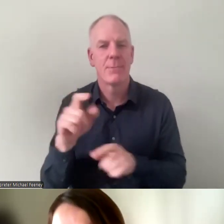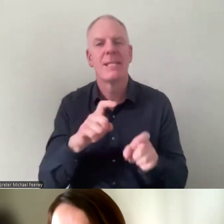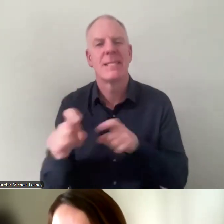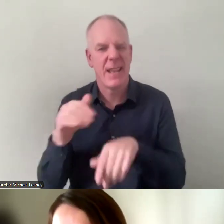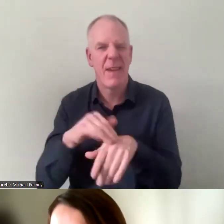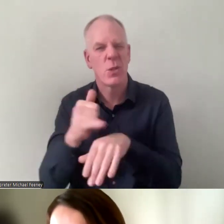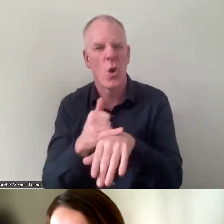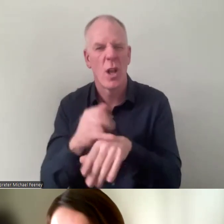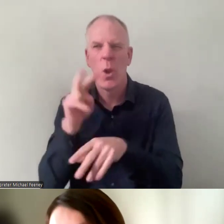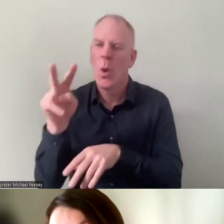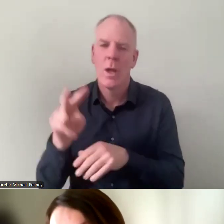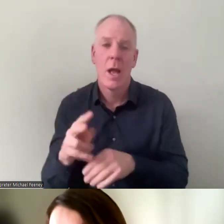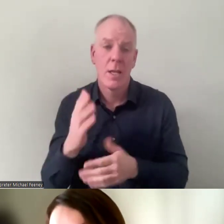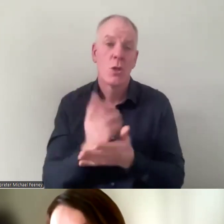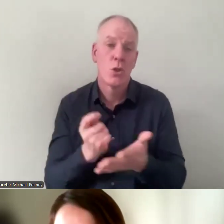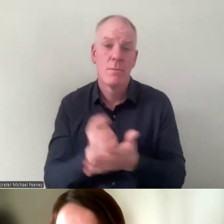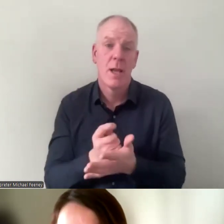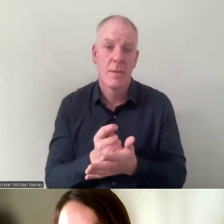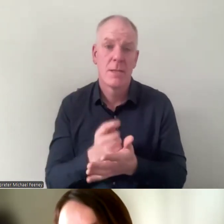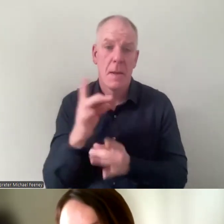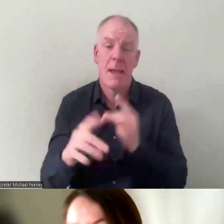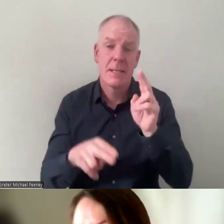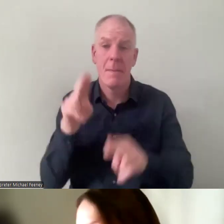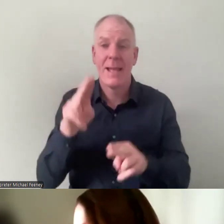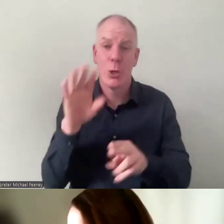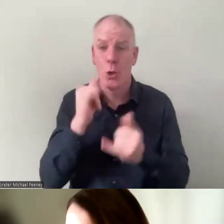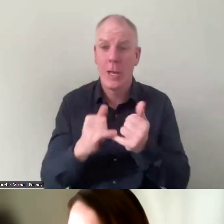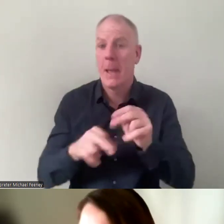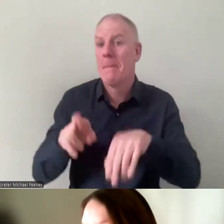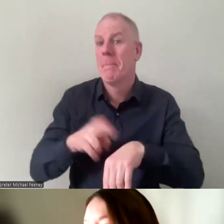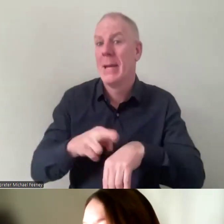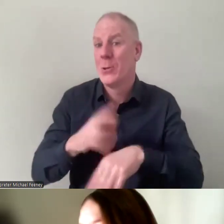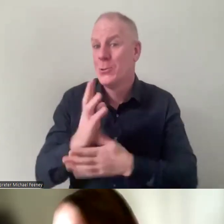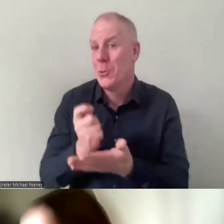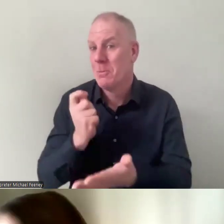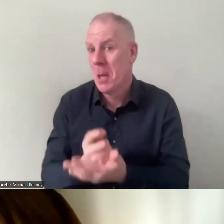Maria Canavan: Yeah, and I would say sometimes it makes the painting look better? A controversial opinion!